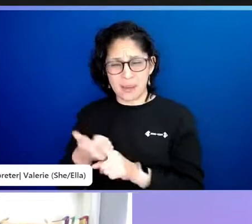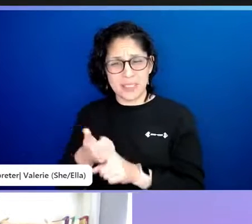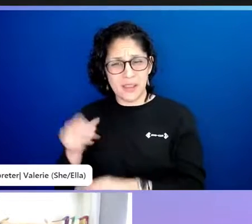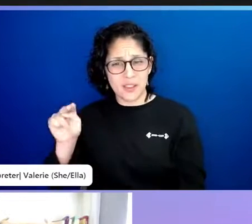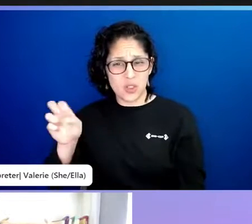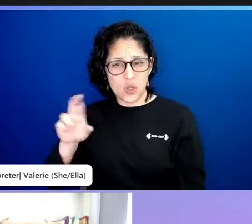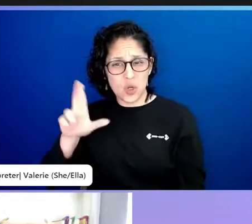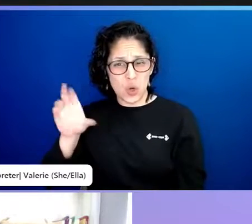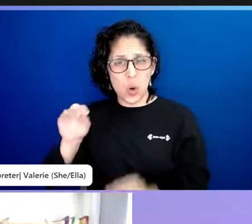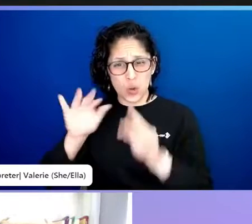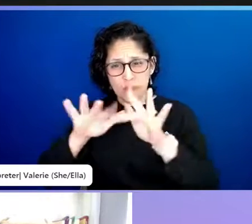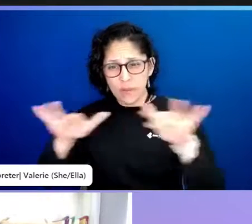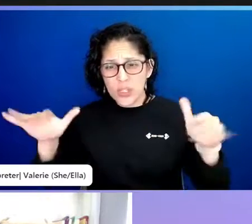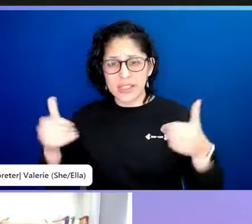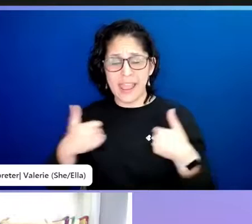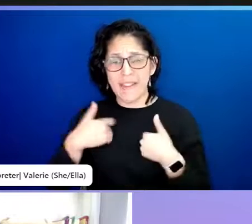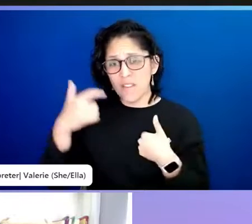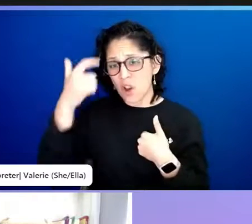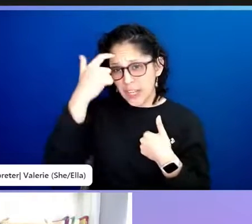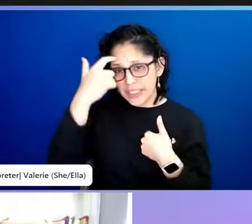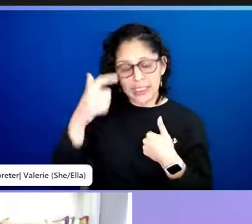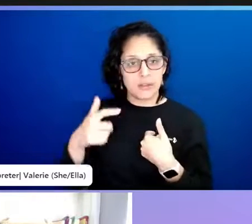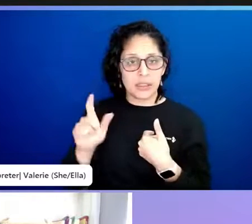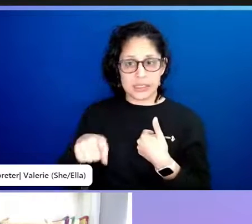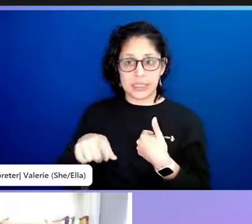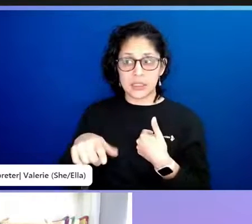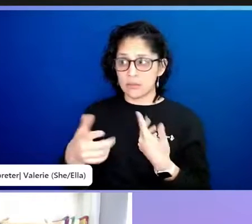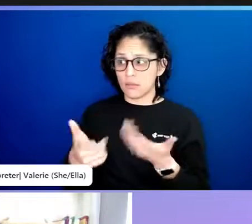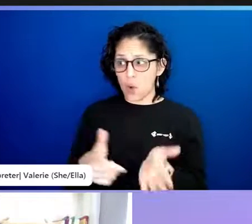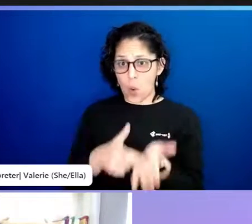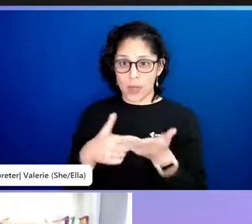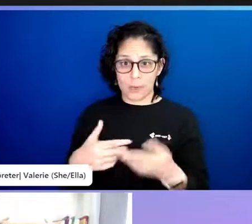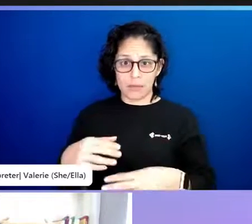um uh cognitive needs that need to be met there's a huge intersection there as well